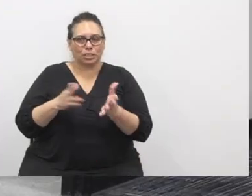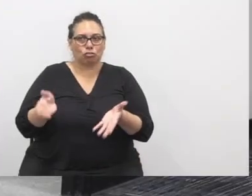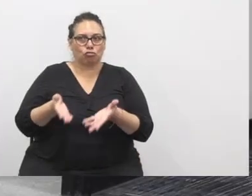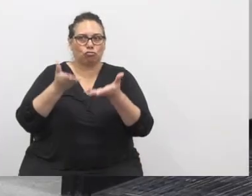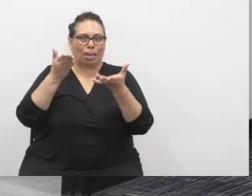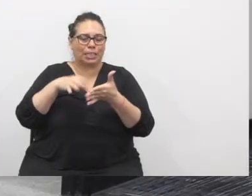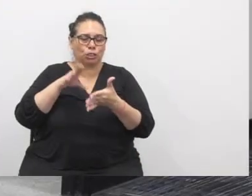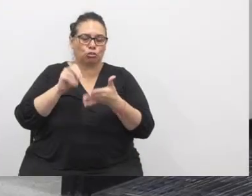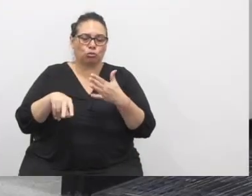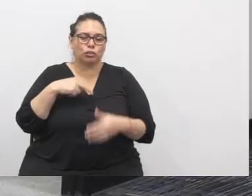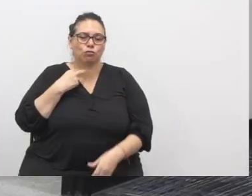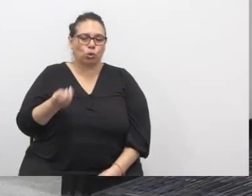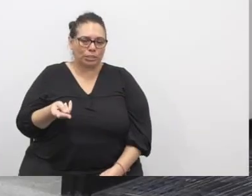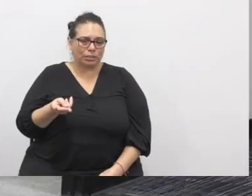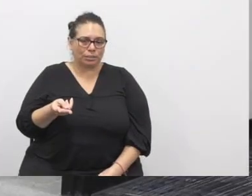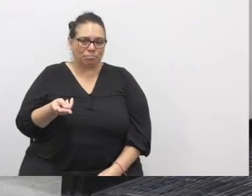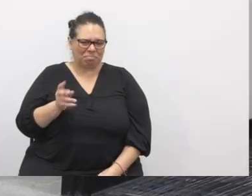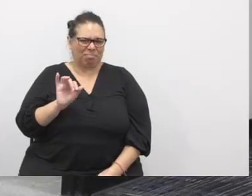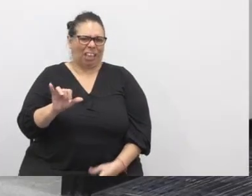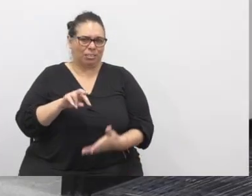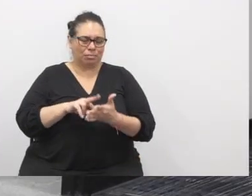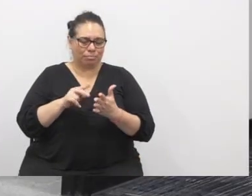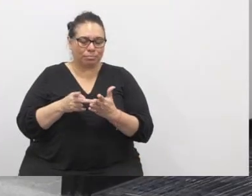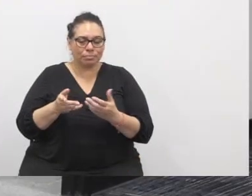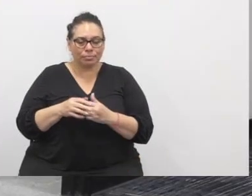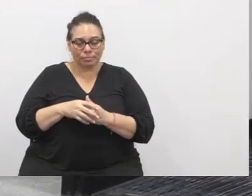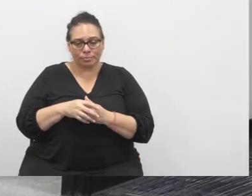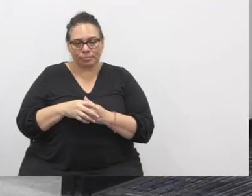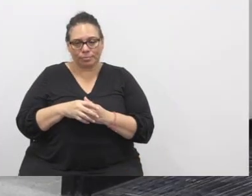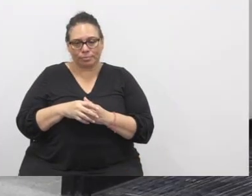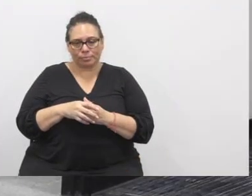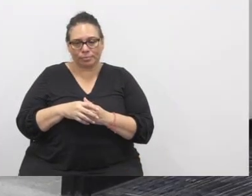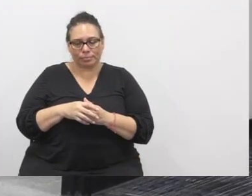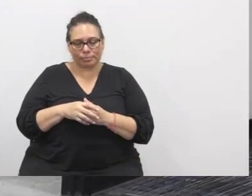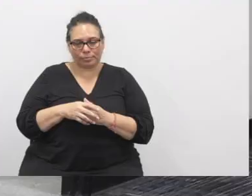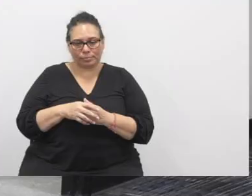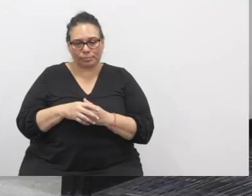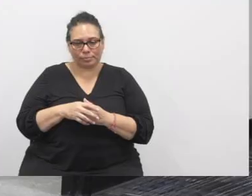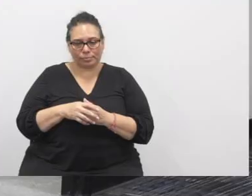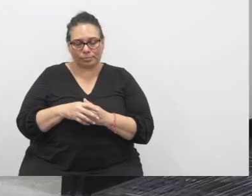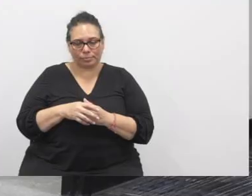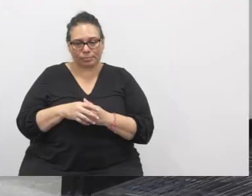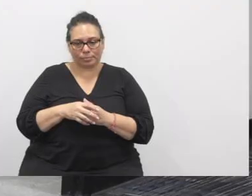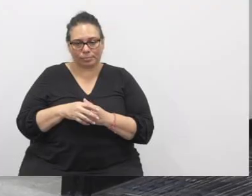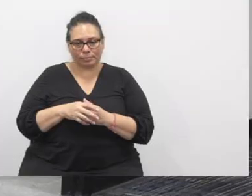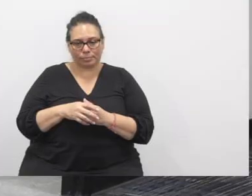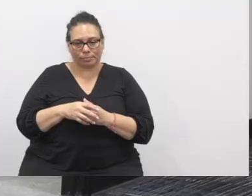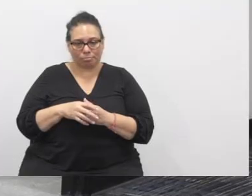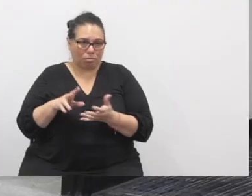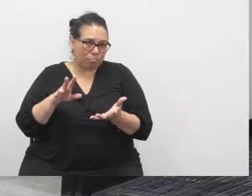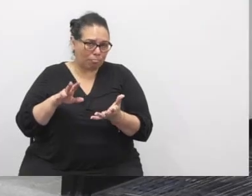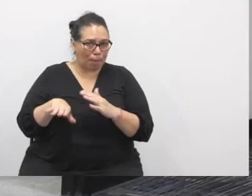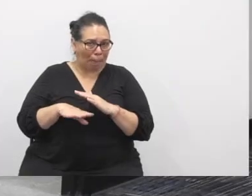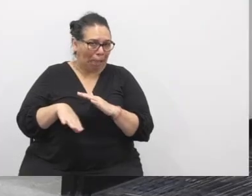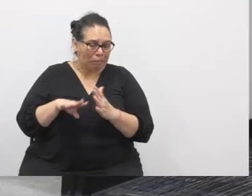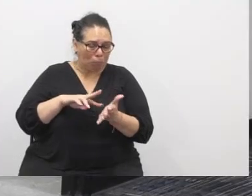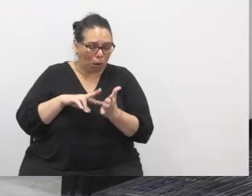which is what it stands for. And basically, its purpose is to make sure that